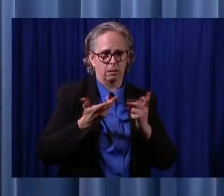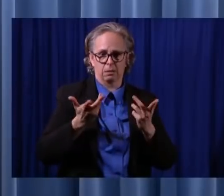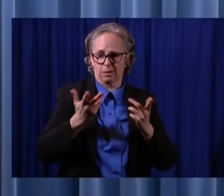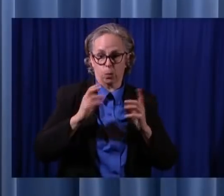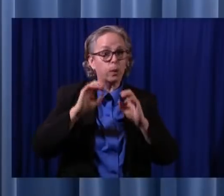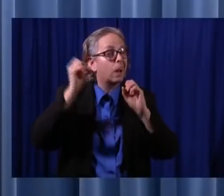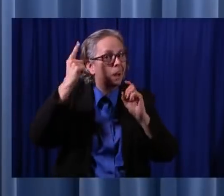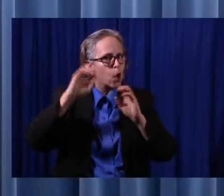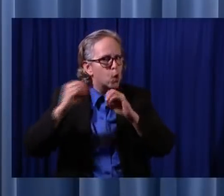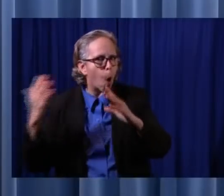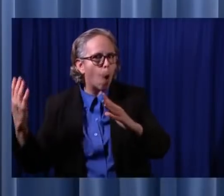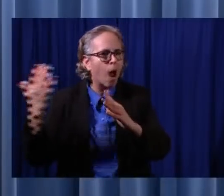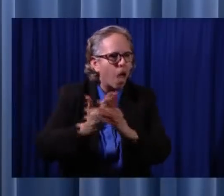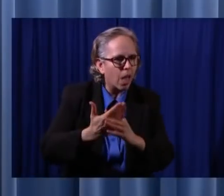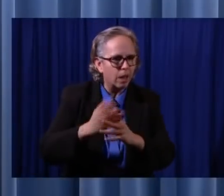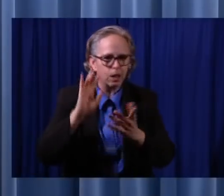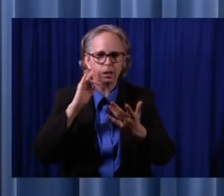WE ARE MONITORING CHANGES IN